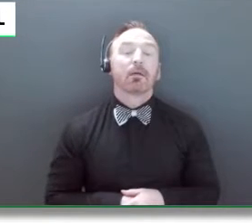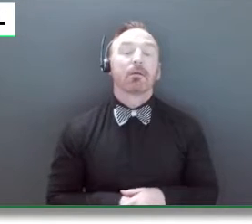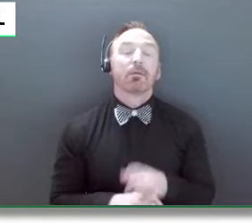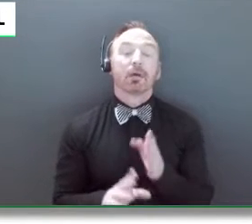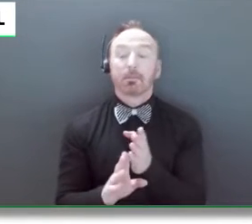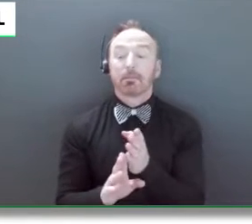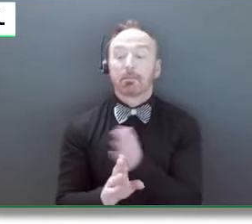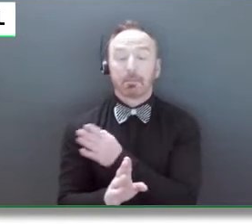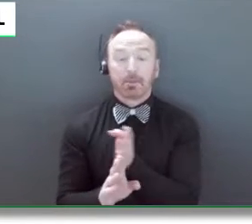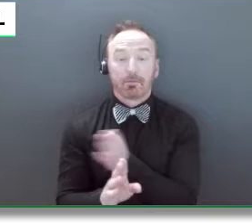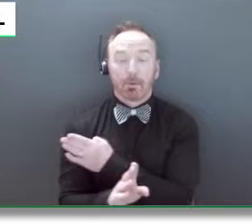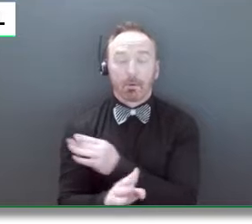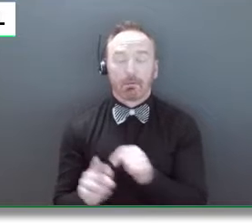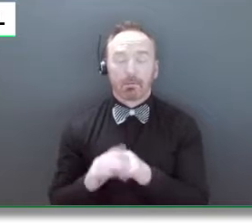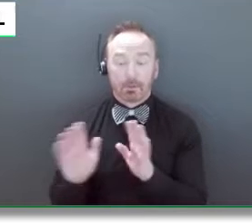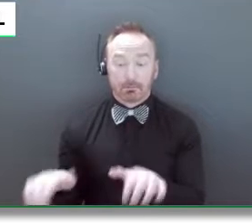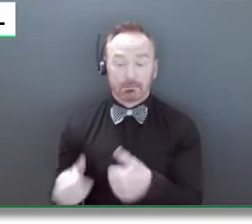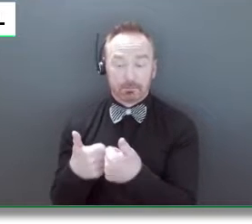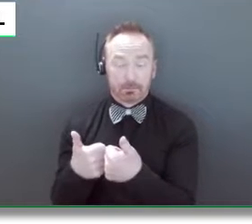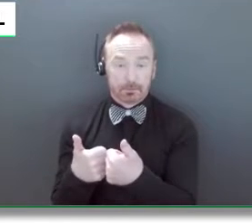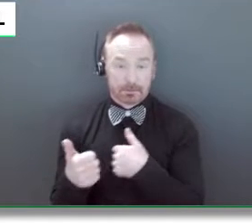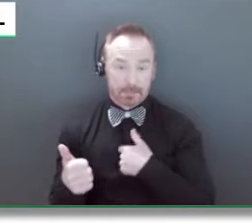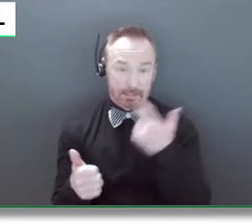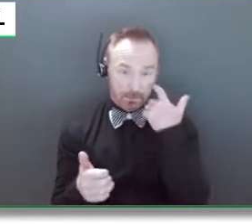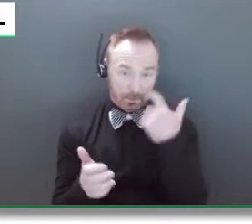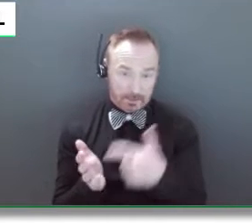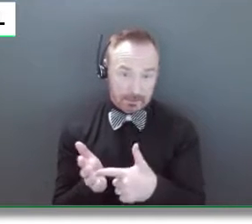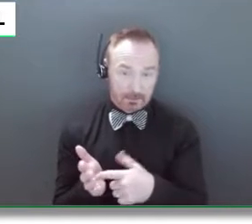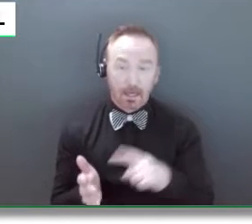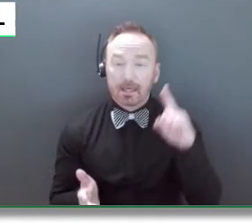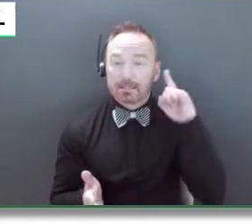well is